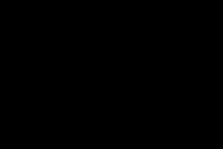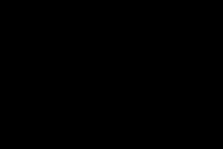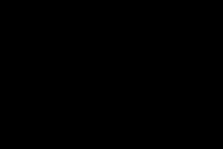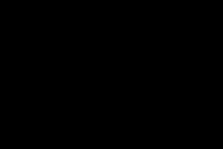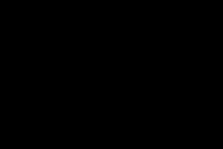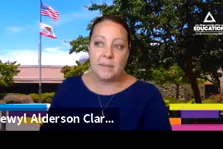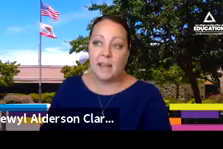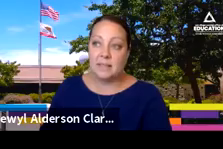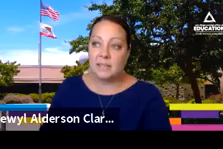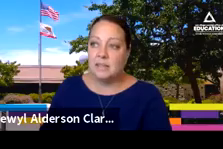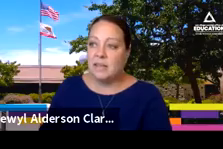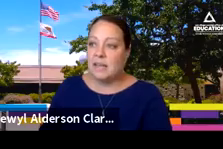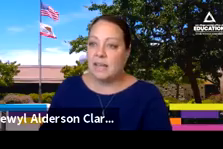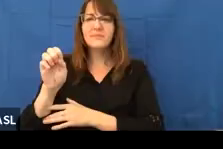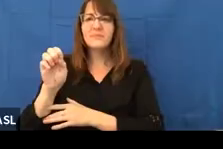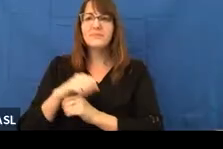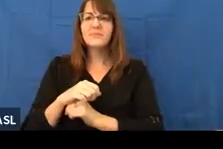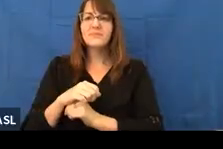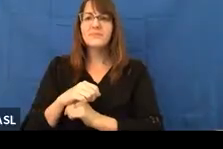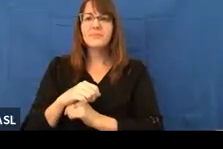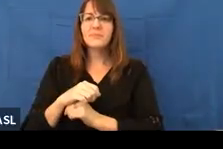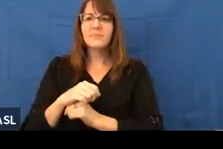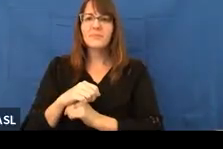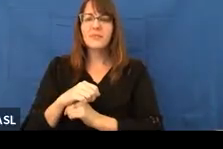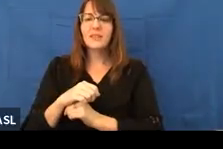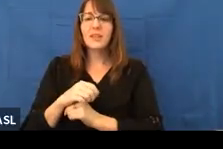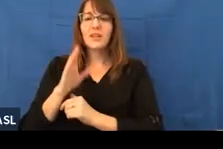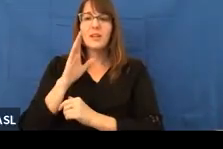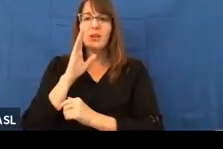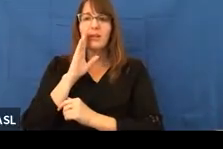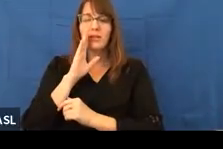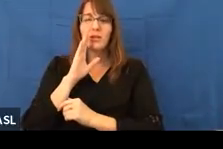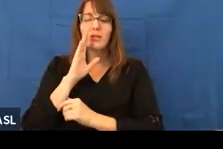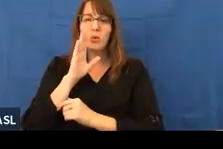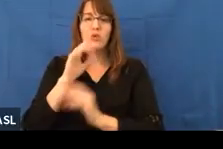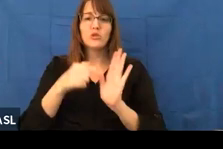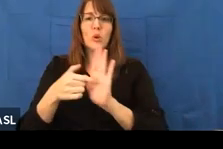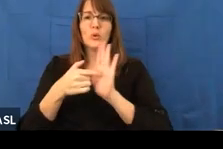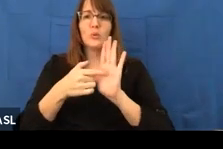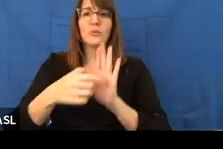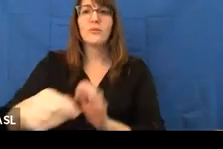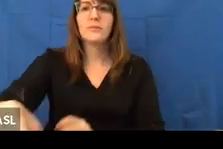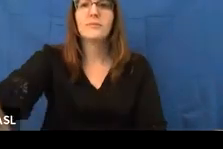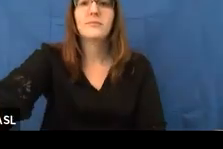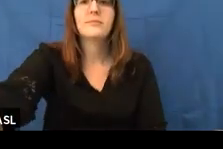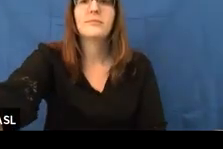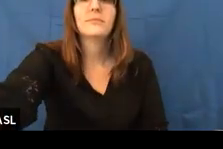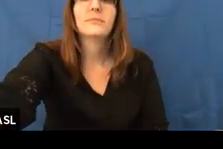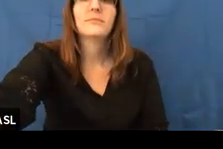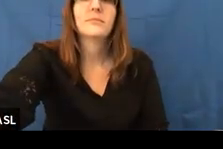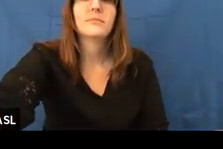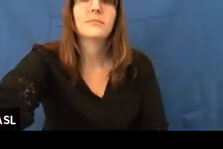Jewyl Alderson Clarke, SDCOE: That was developed by Allison and we will actually show some screenshots of that in a little bit. But this helps you to do weekly lesson planning.